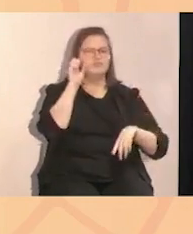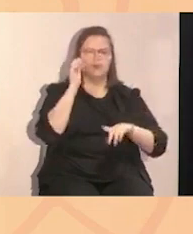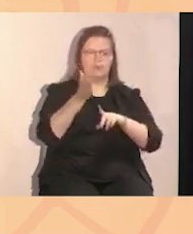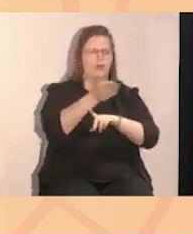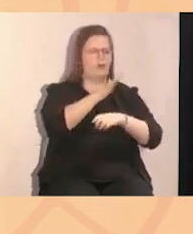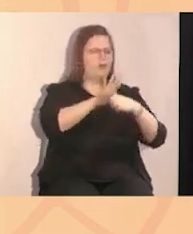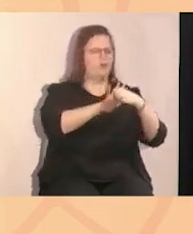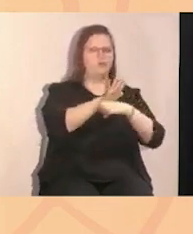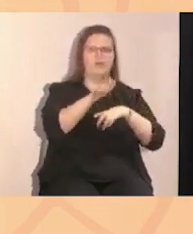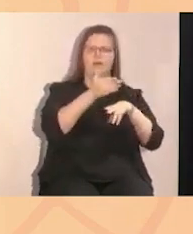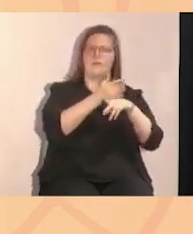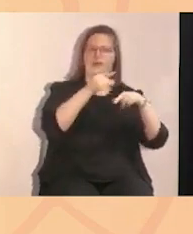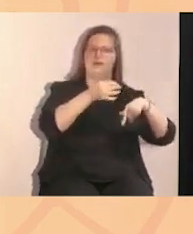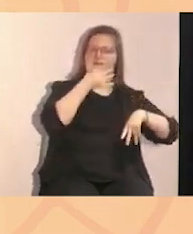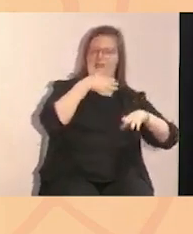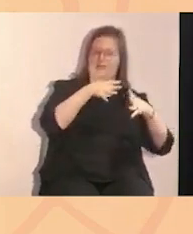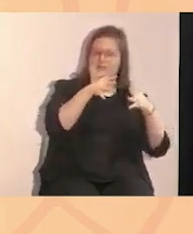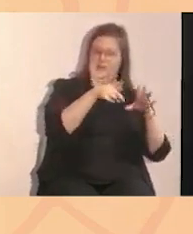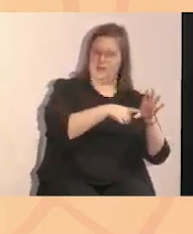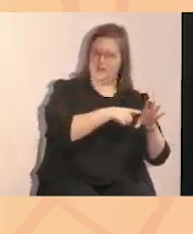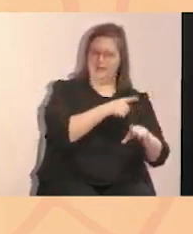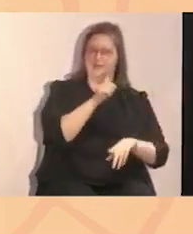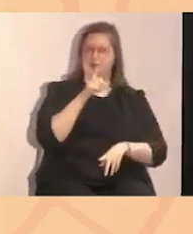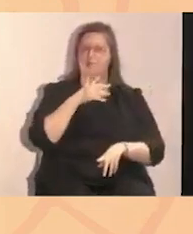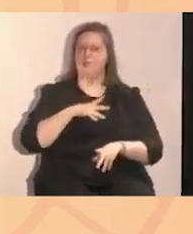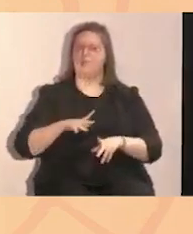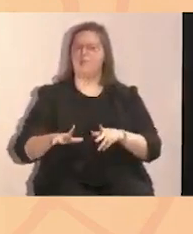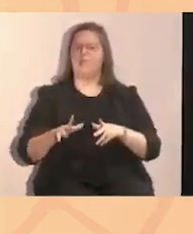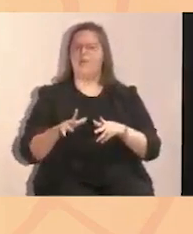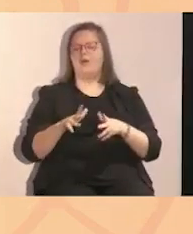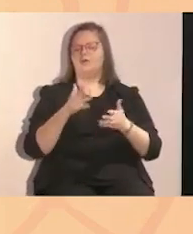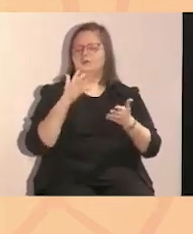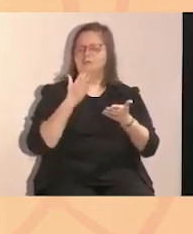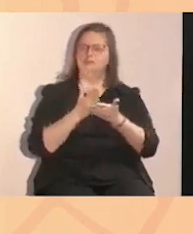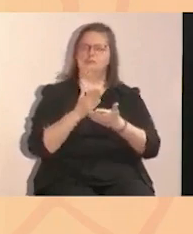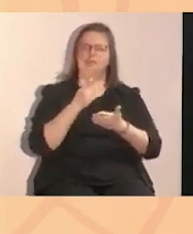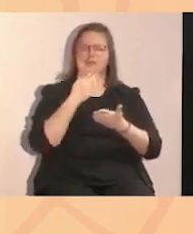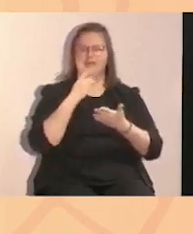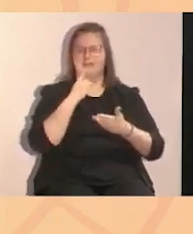I worked here for a couple of years, but I'd like to take this moment to really sincerely and respectfully acknowledge